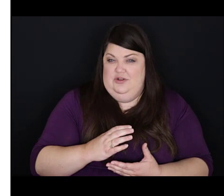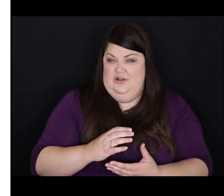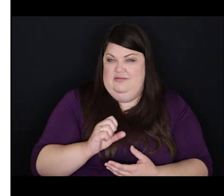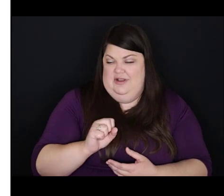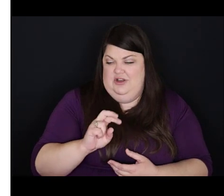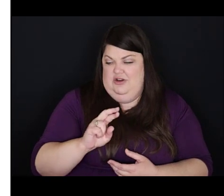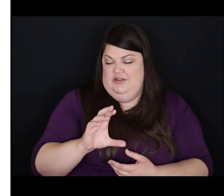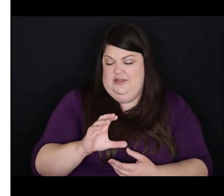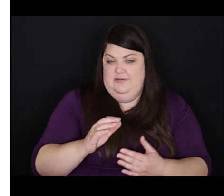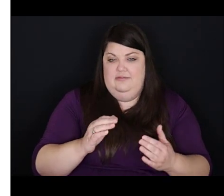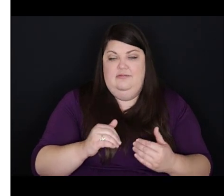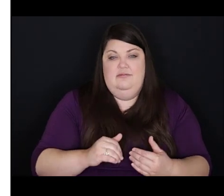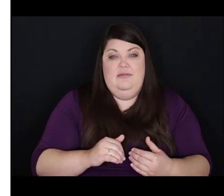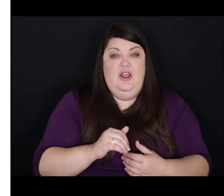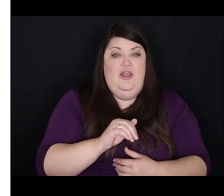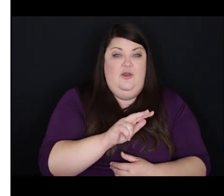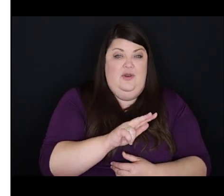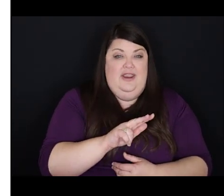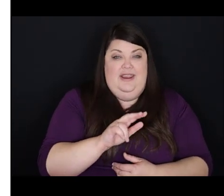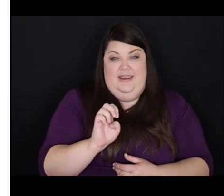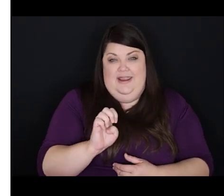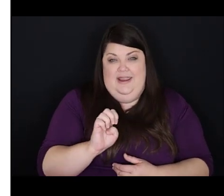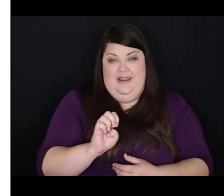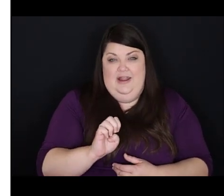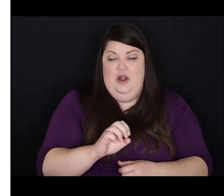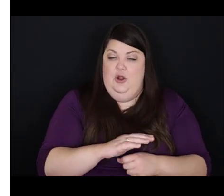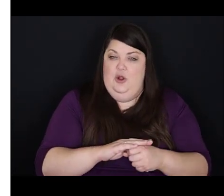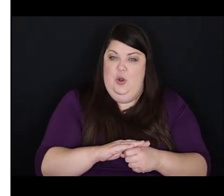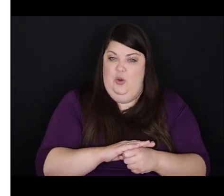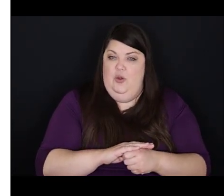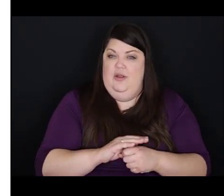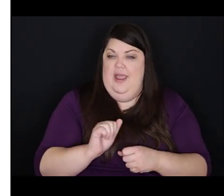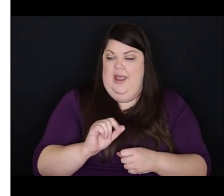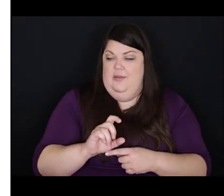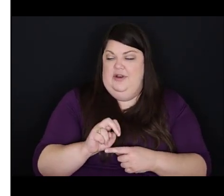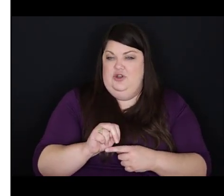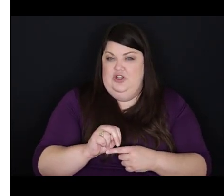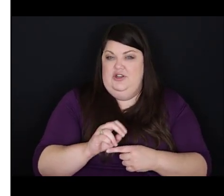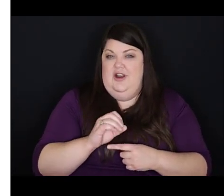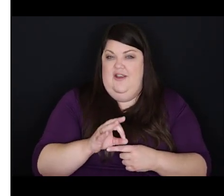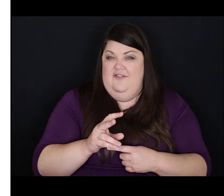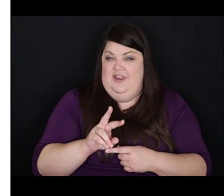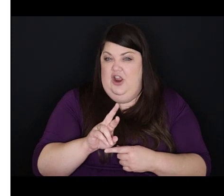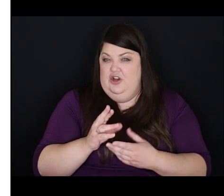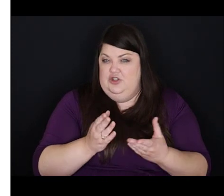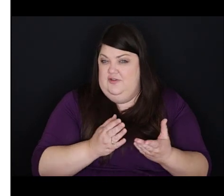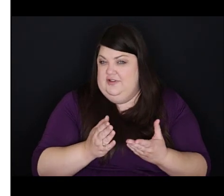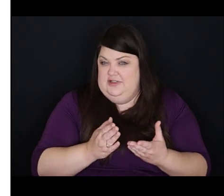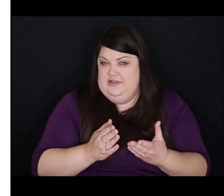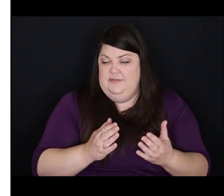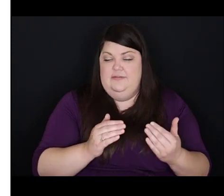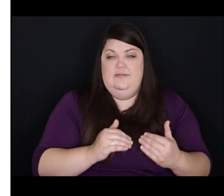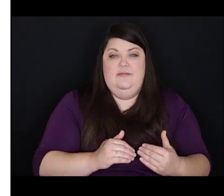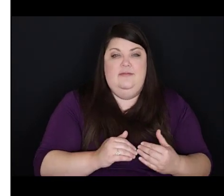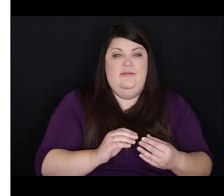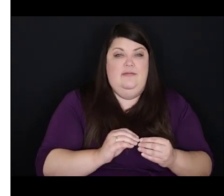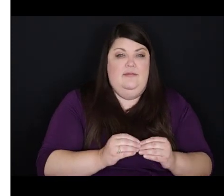Assurance 3(e): Local administration of the VR services; Assurance 3(f):